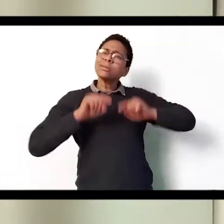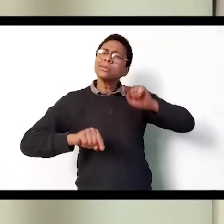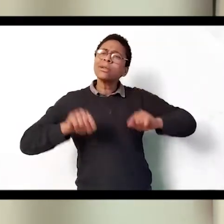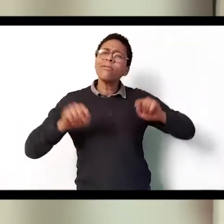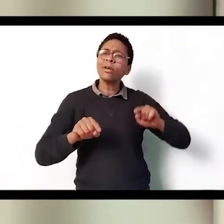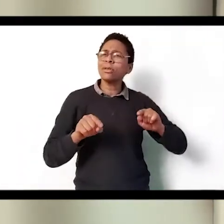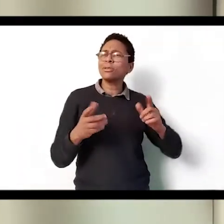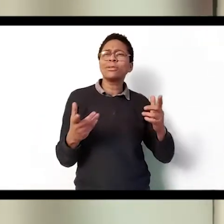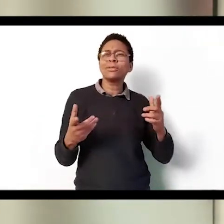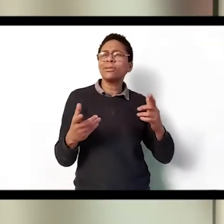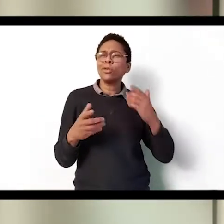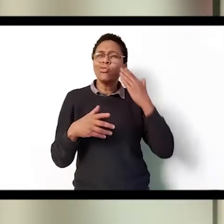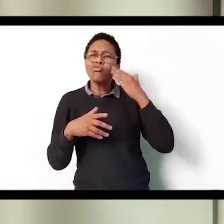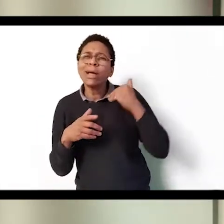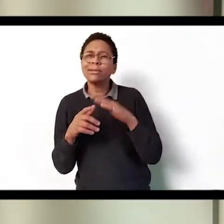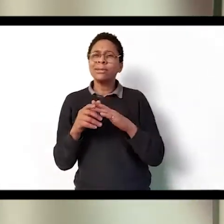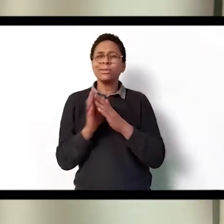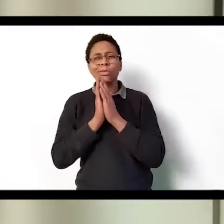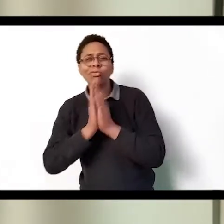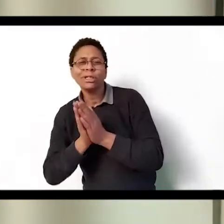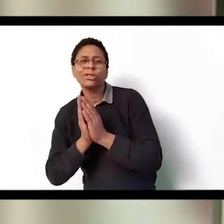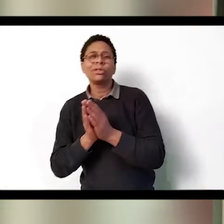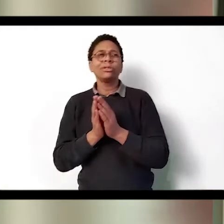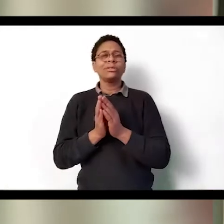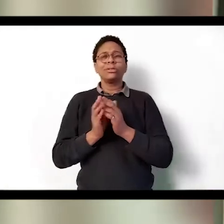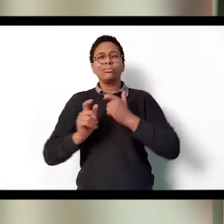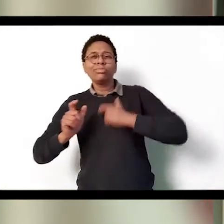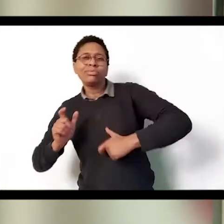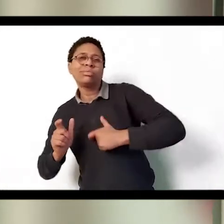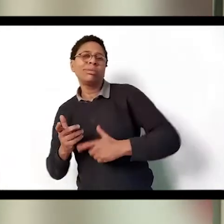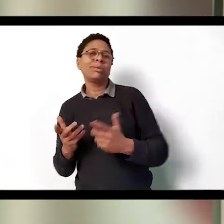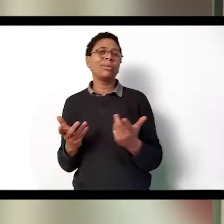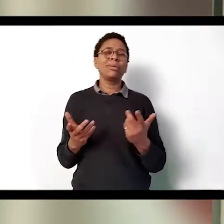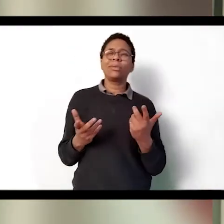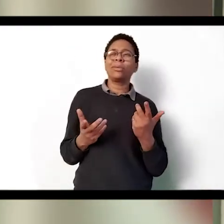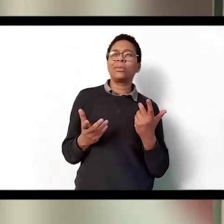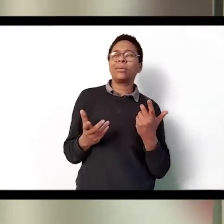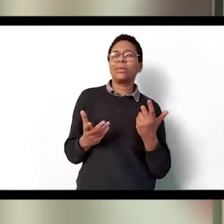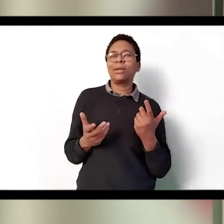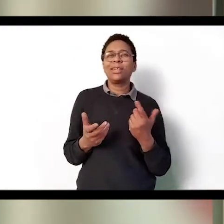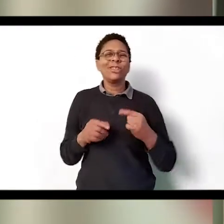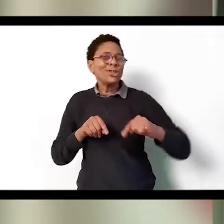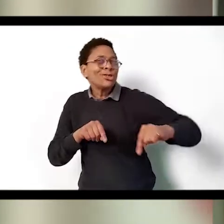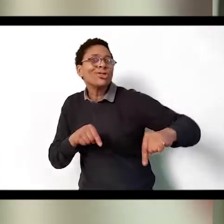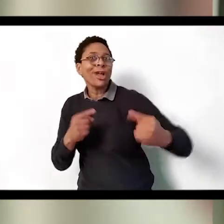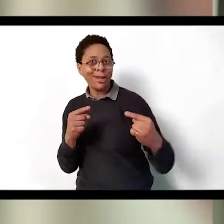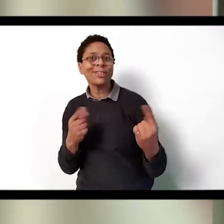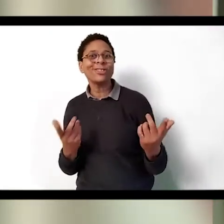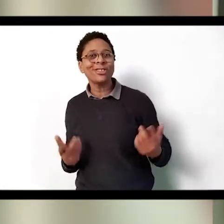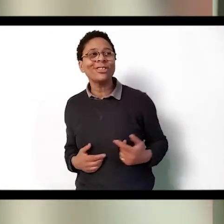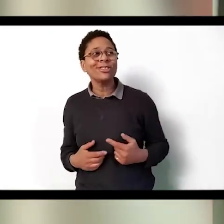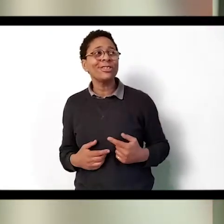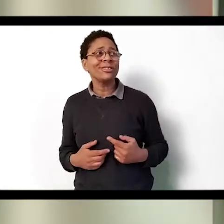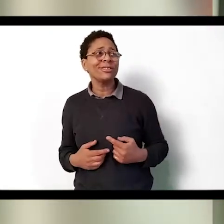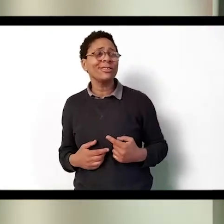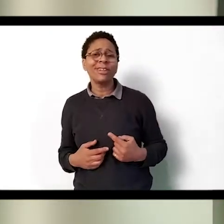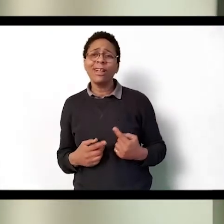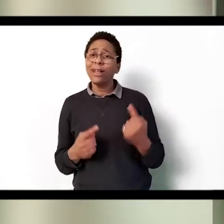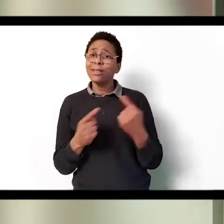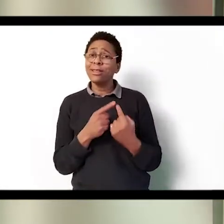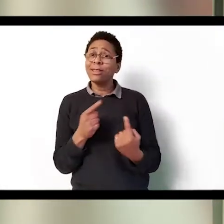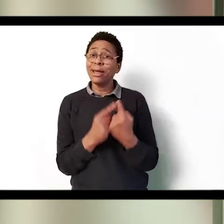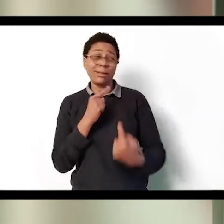Diverse colours, races, religions sexualities, challenged.